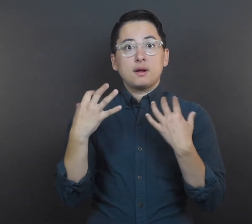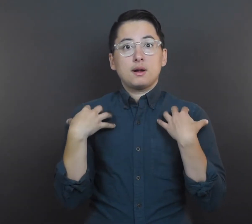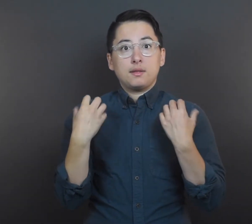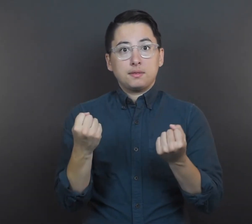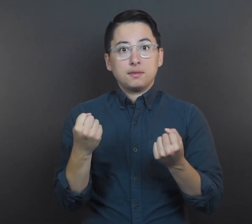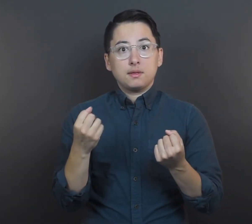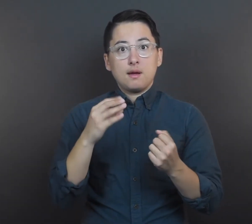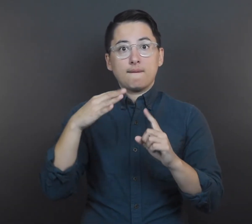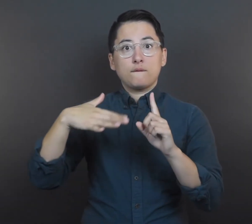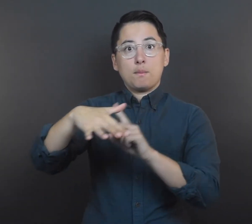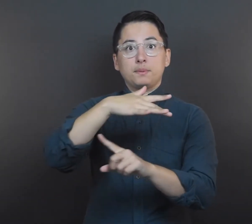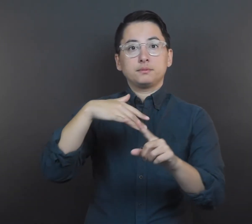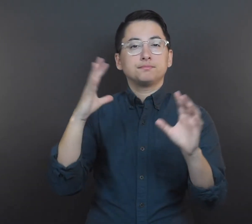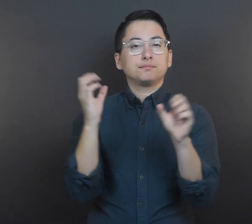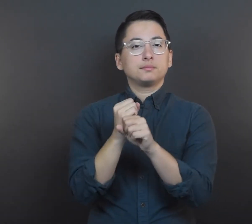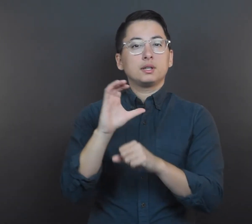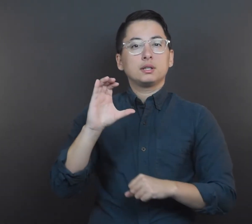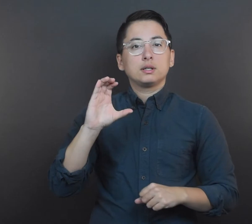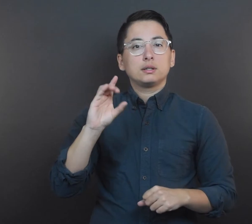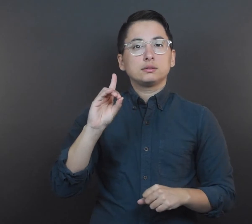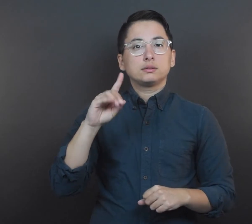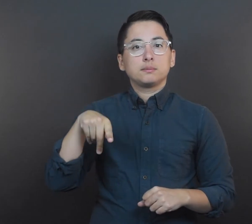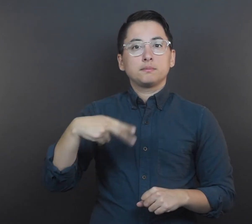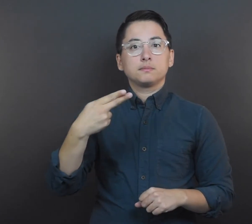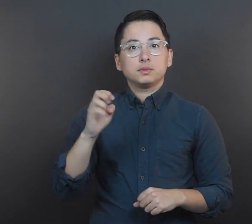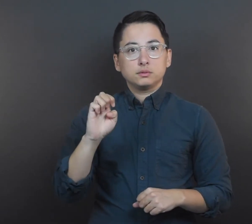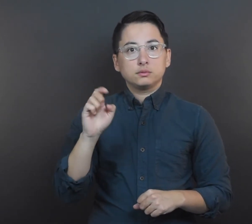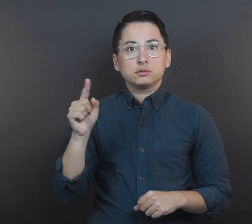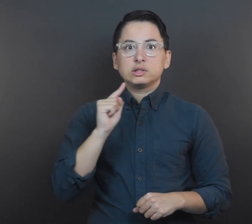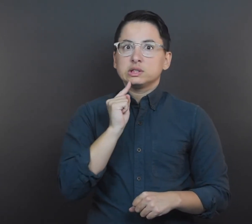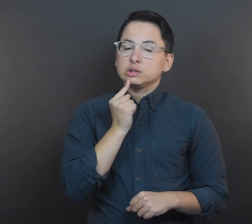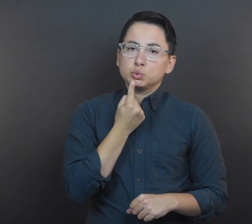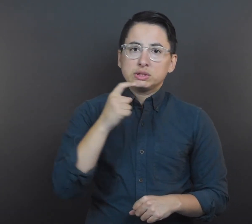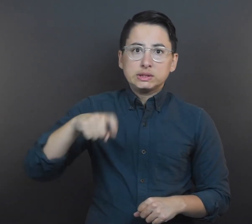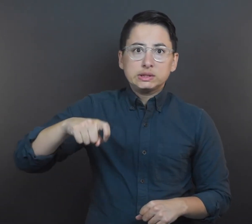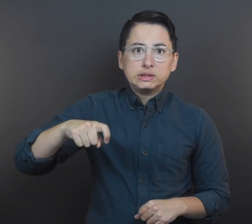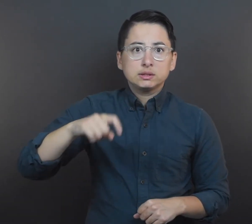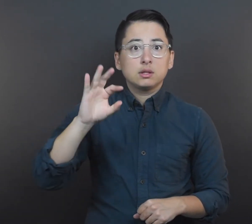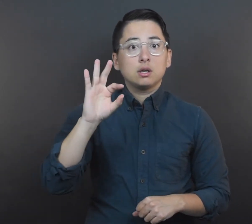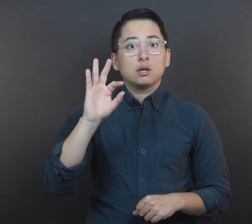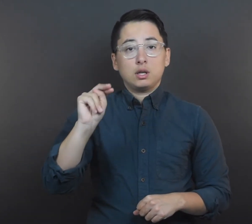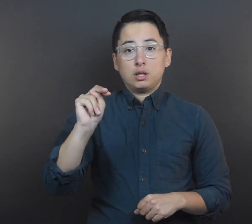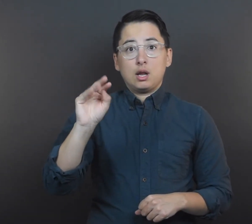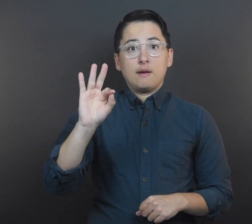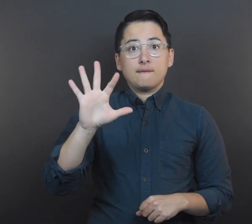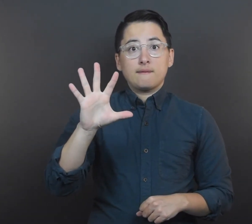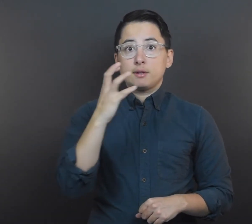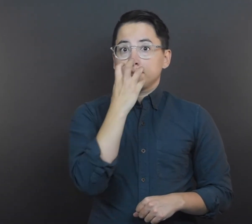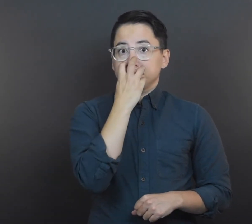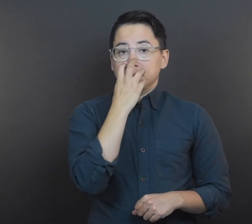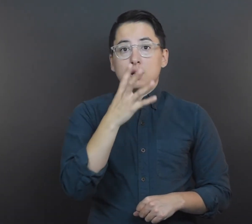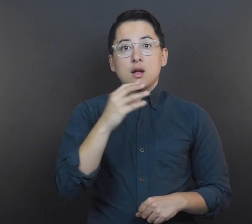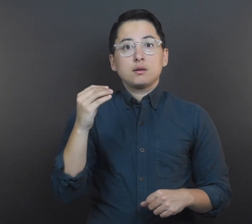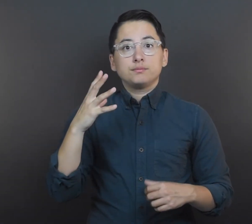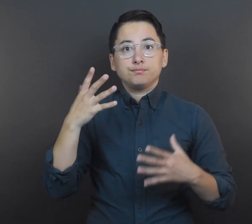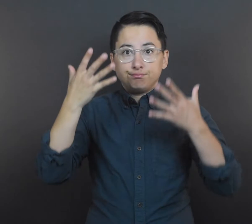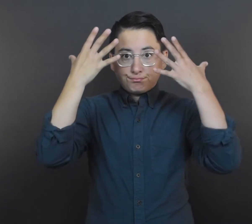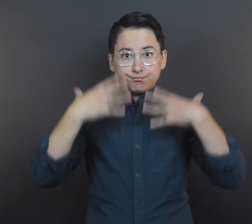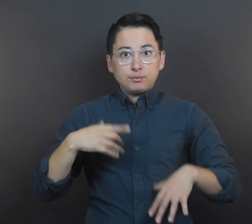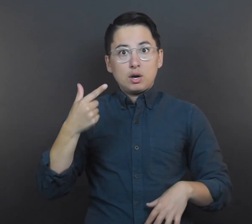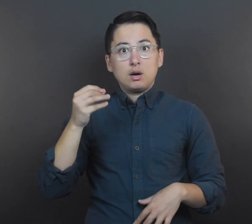And by that time, the Colorado Department of Health and Environment (CDPHE) was in dire